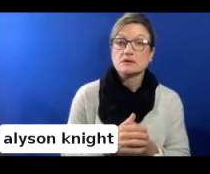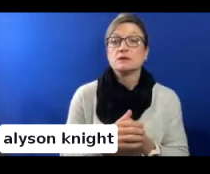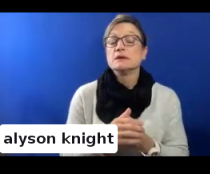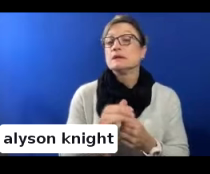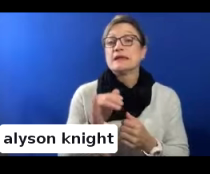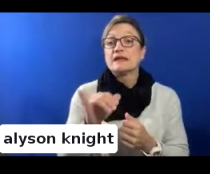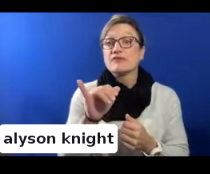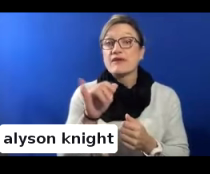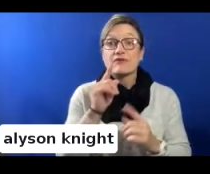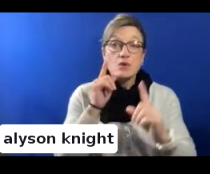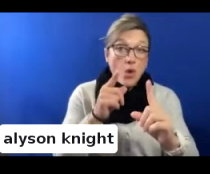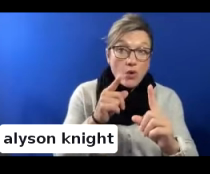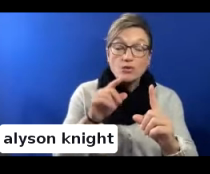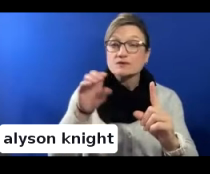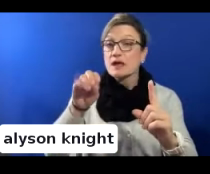goals, objectives and budget.